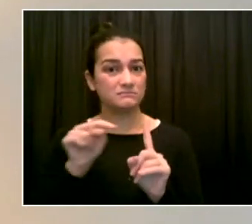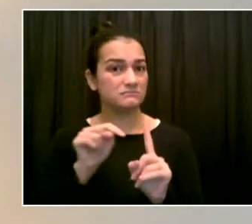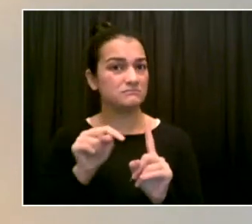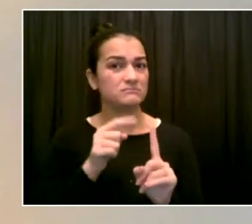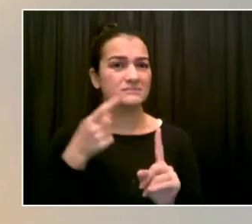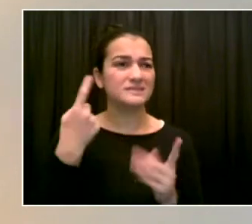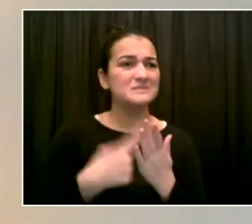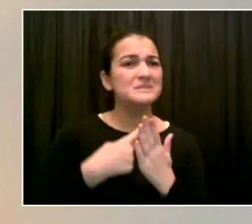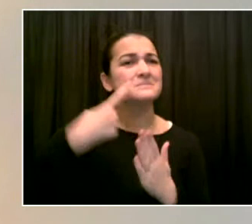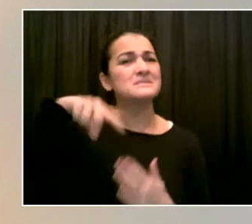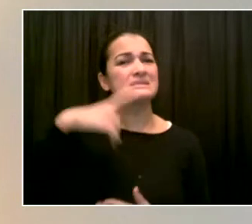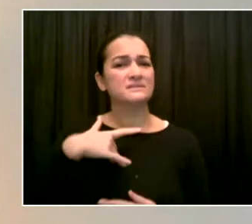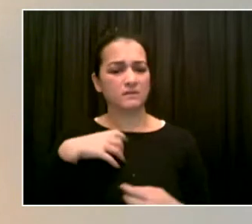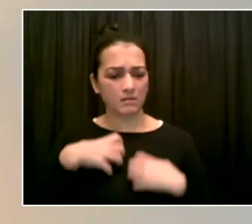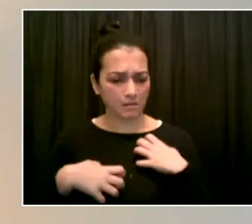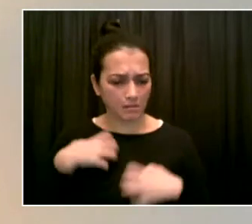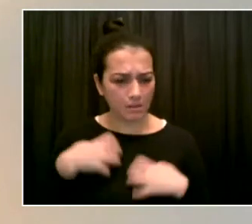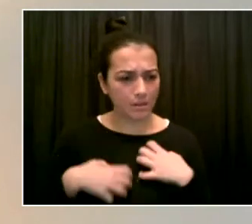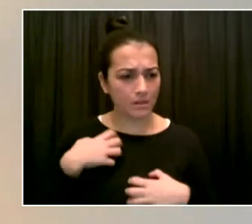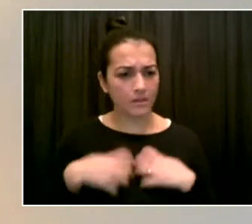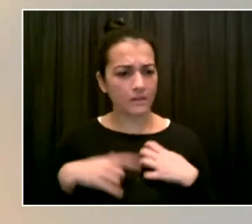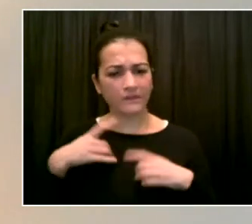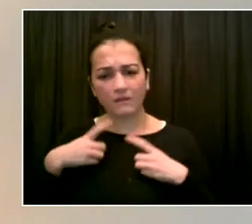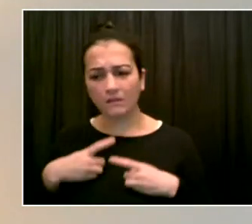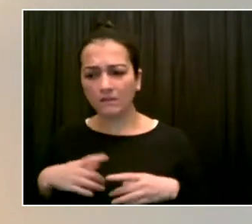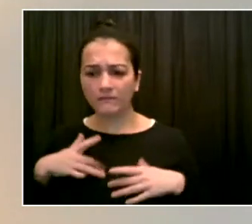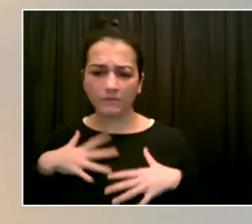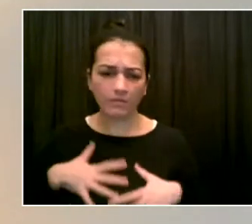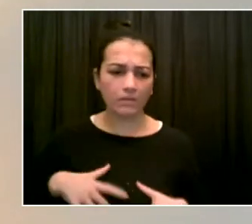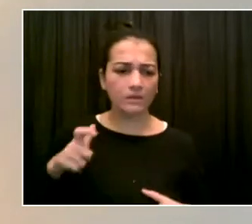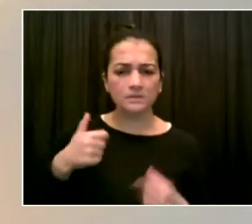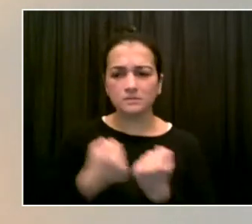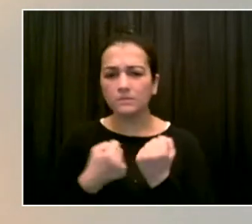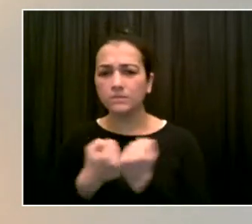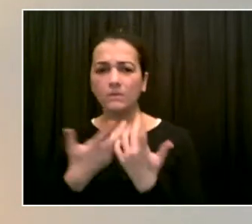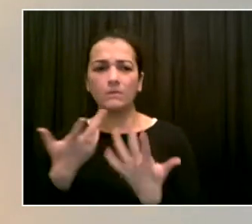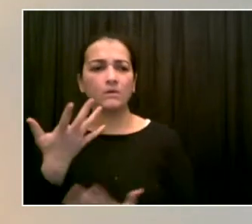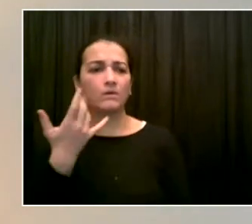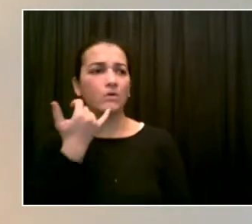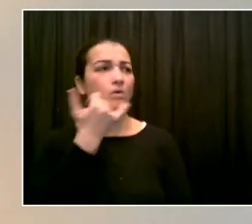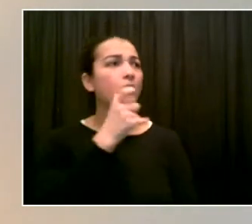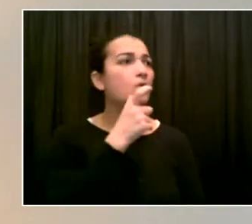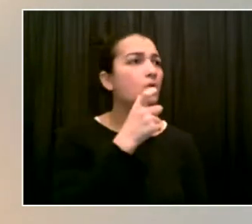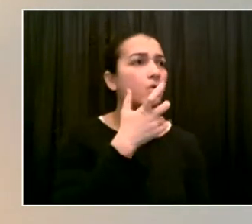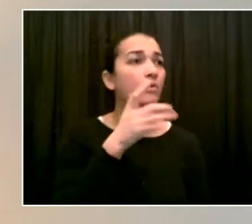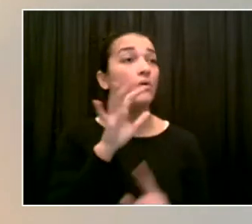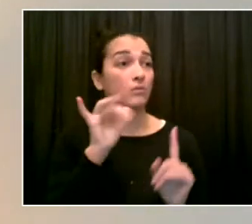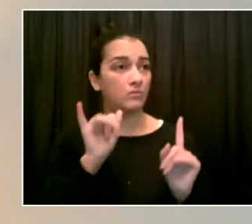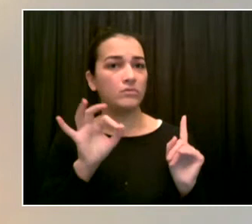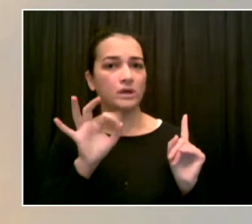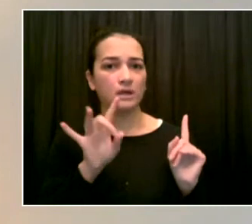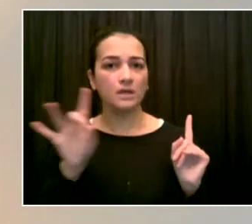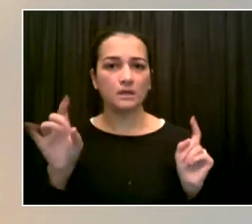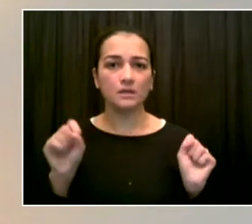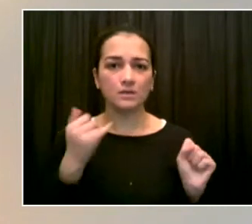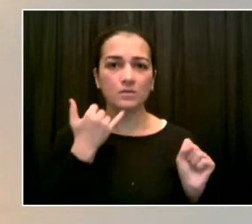TO HAVE THE ABILITY TO CONNECT WITH SOMEONE SUPPORTIVE AND SOMEONE TRUSTED AND THAT HELPS ENORMOUSLY AND IN MAKING PEOPLE